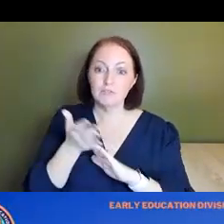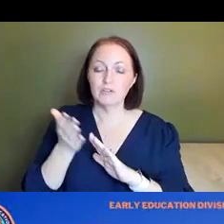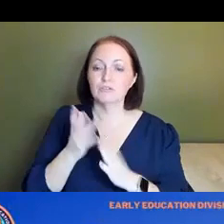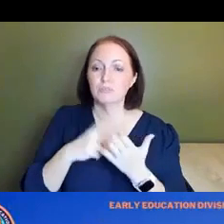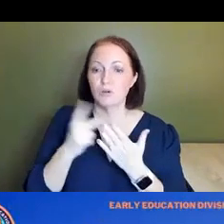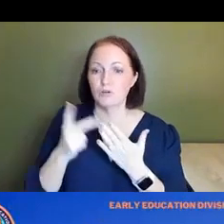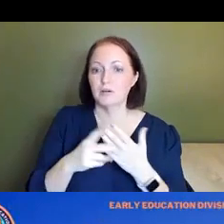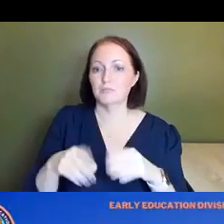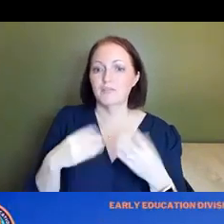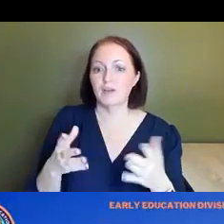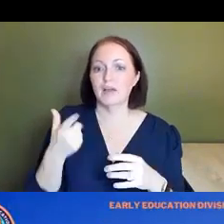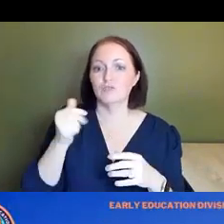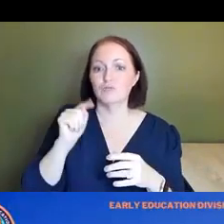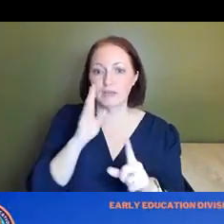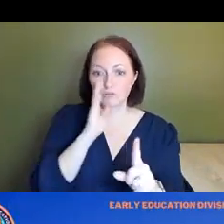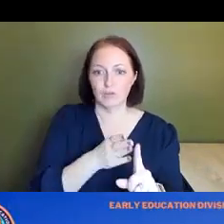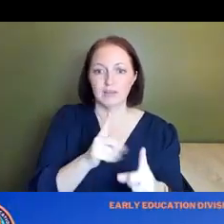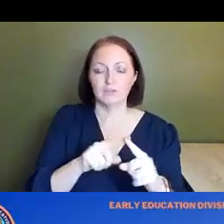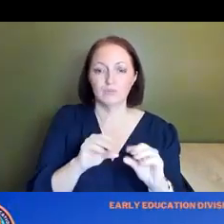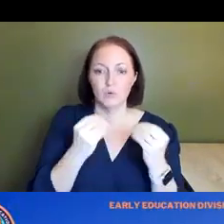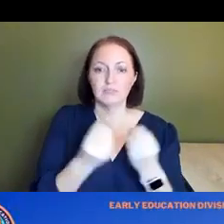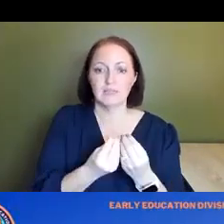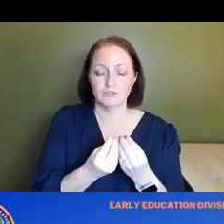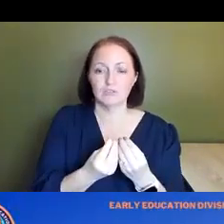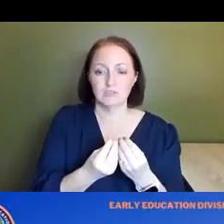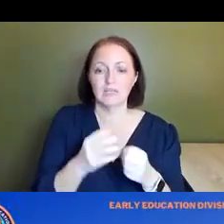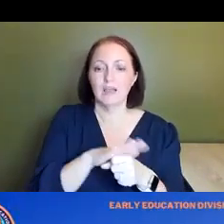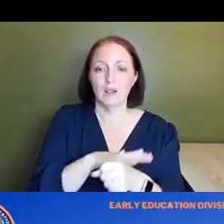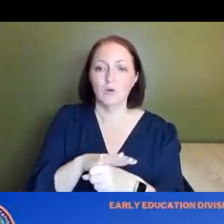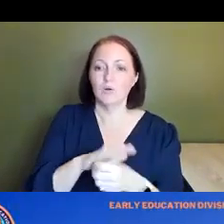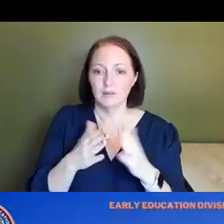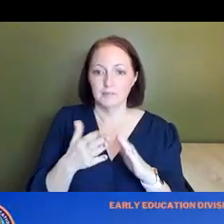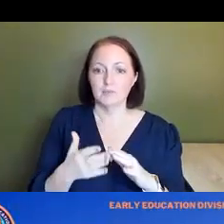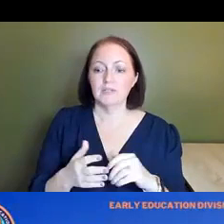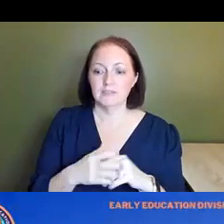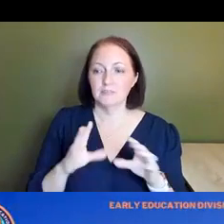provides grants directly to organizations in local communities to provide programs that